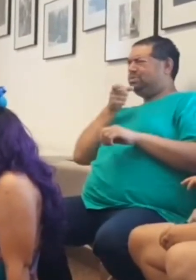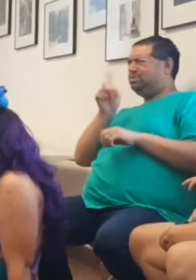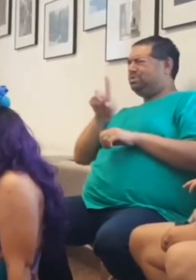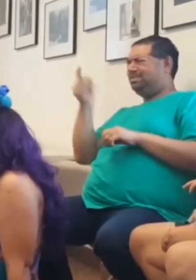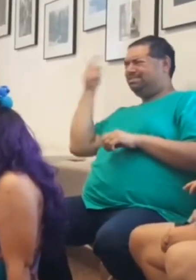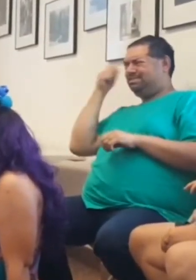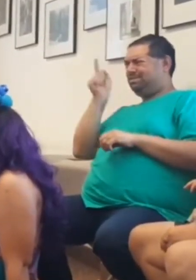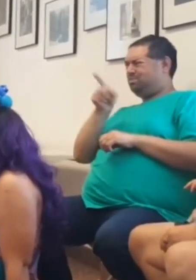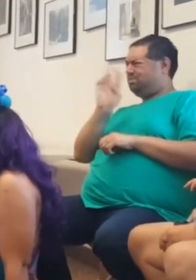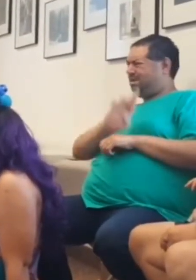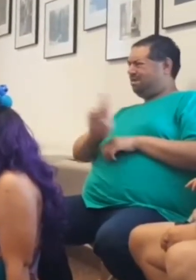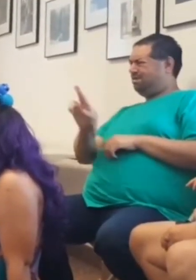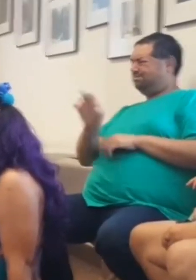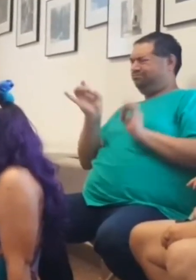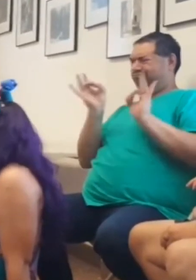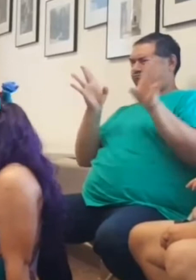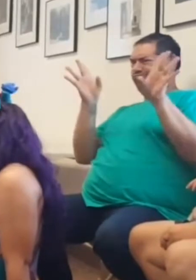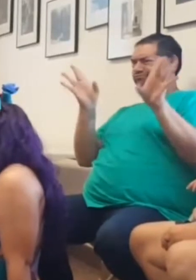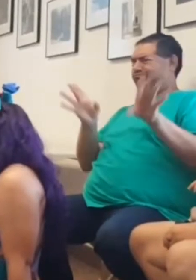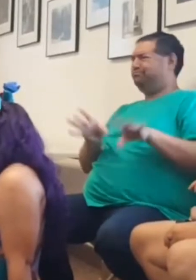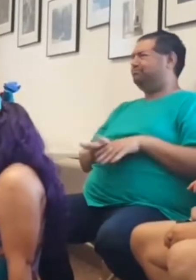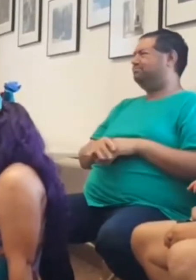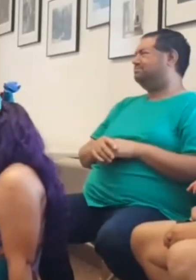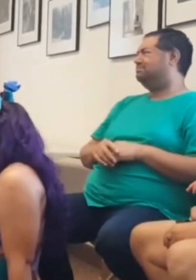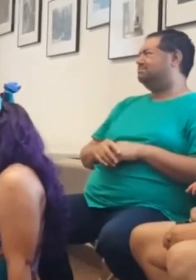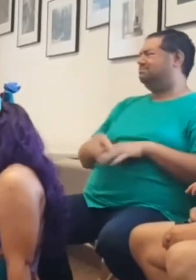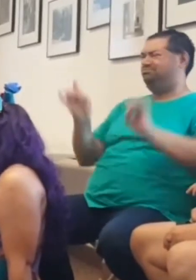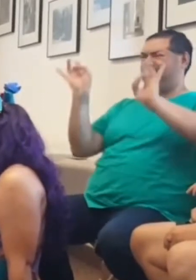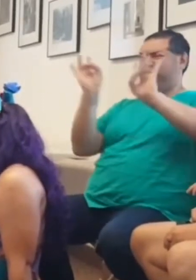are," cried the rainbow fish. "Get away from me."